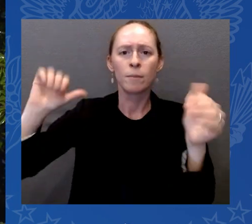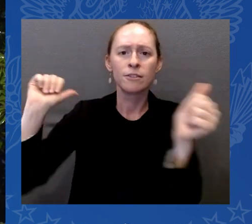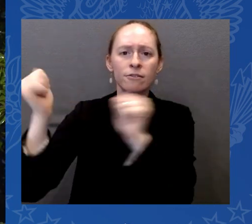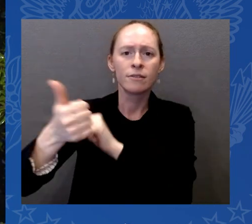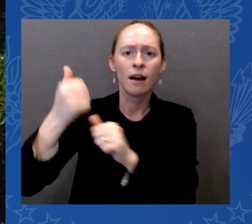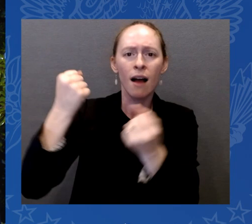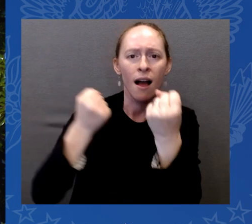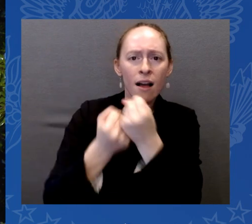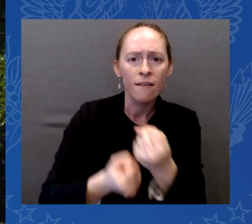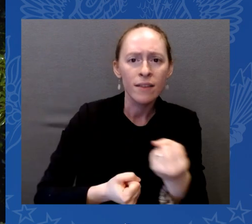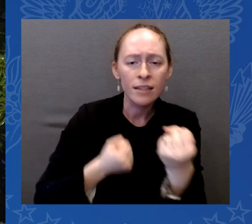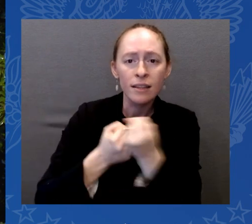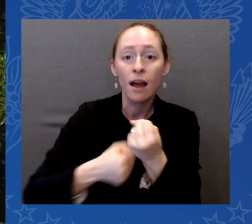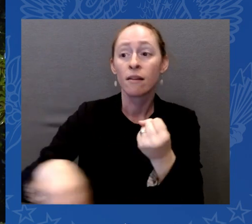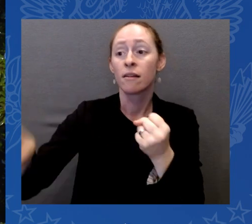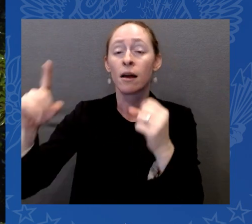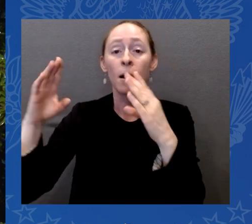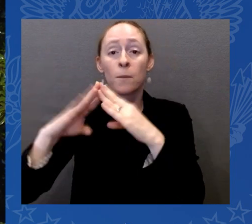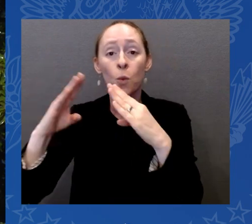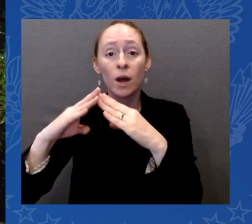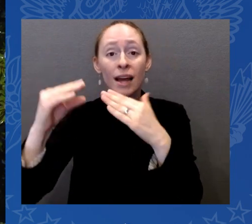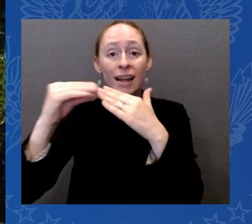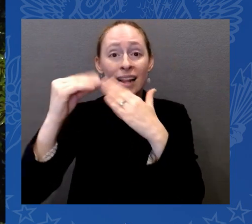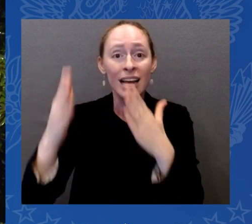And because of our president, Joe Biden.